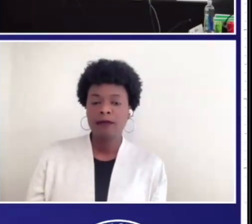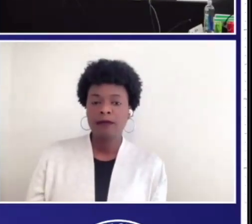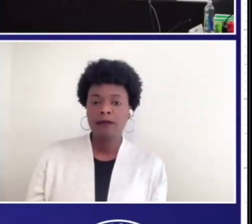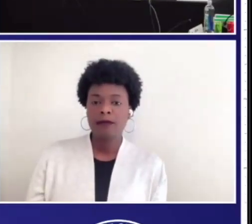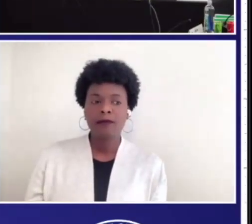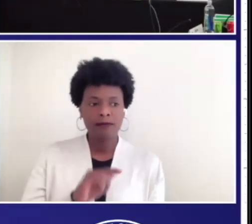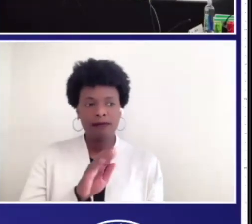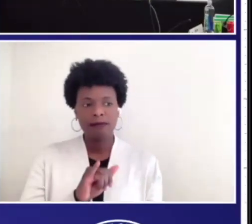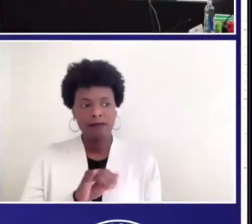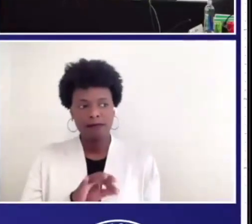If I can see thumbs, please.